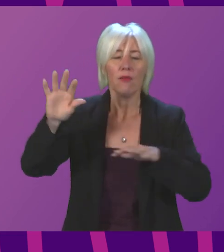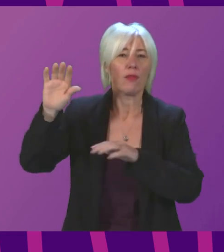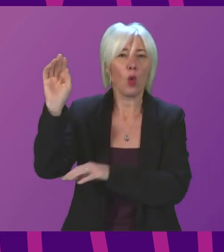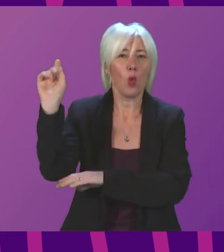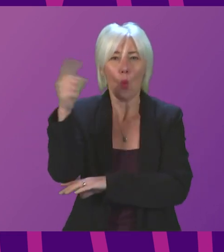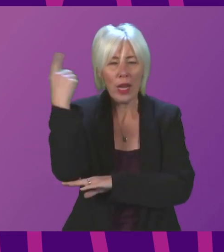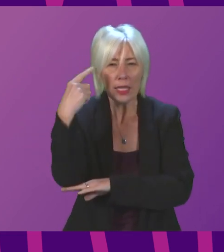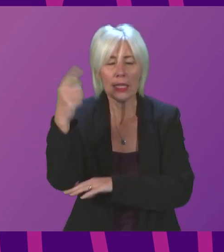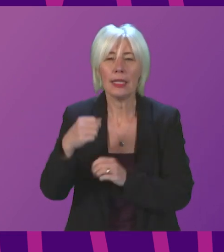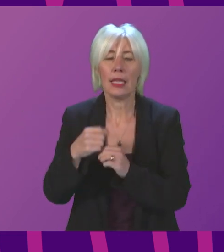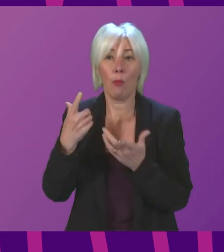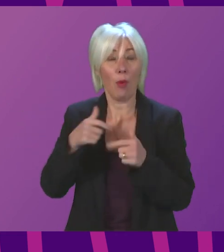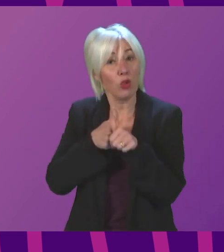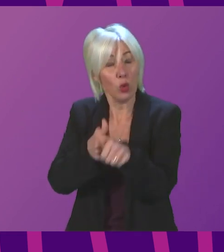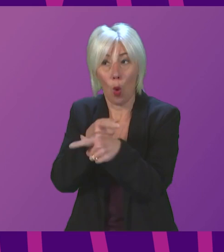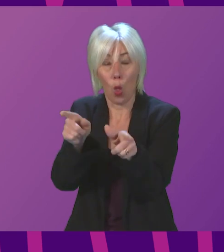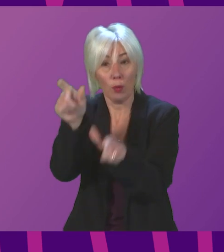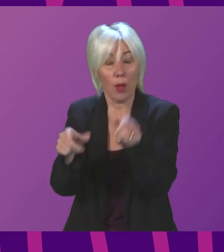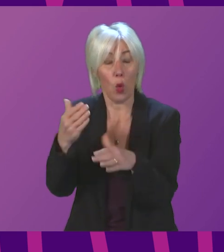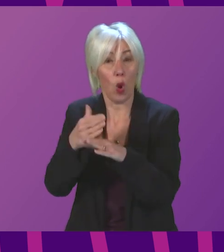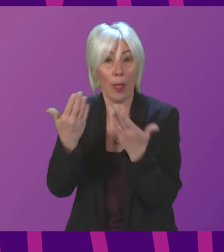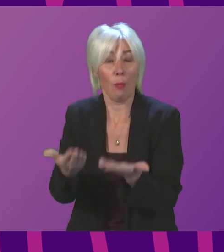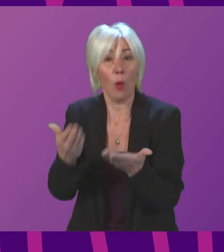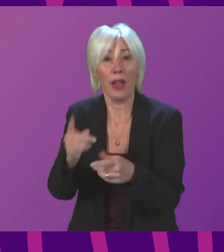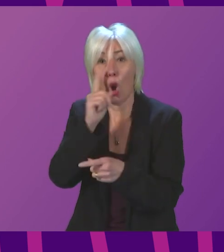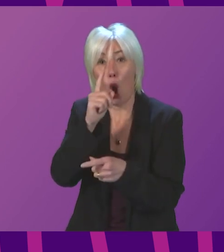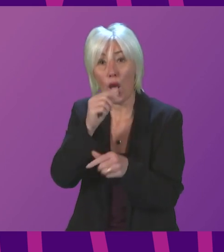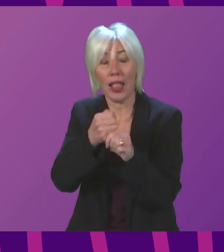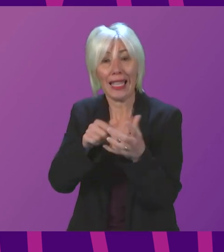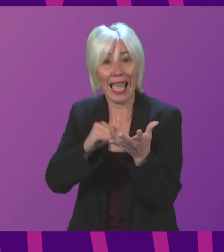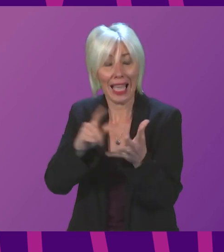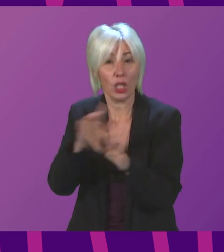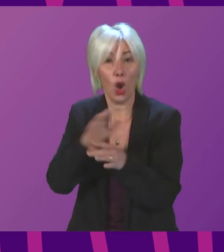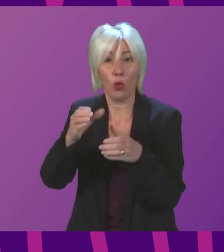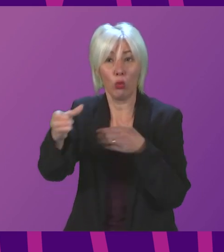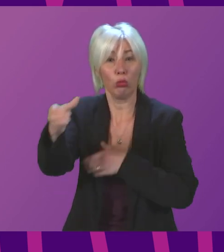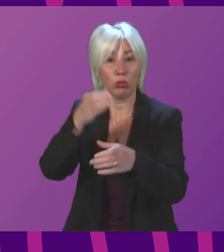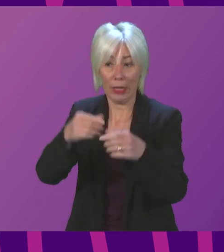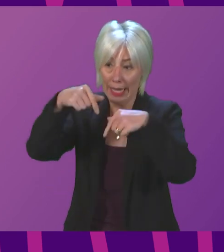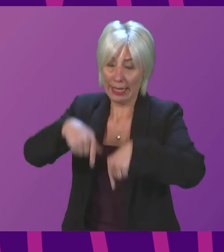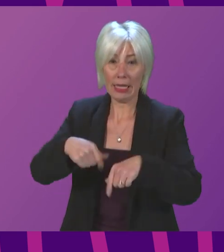support the people who currently work in the oil and gas sector and that we do not substitute domestic production with imported production.